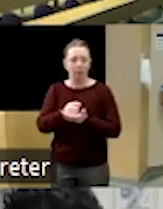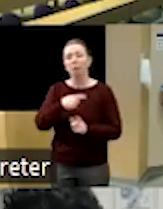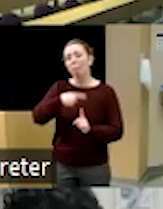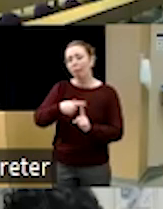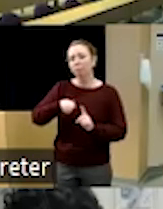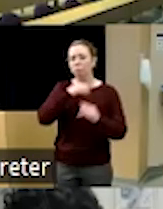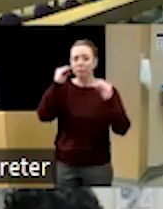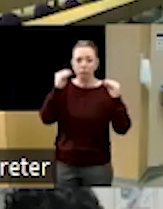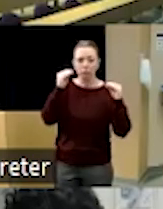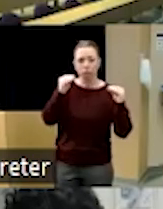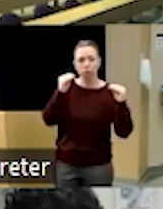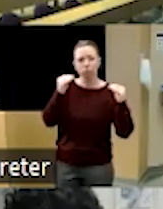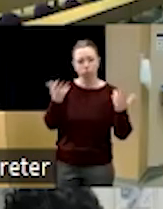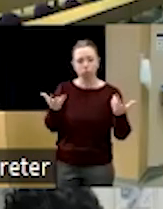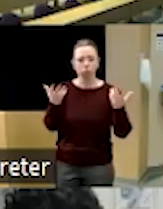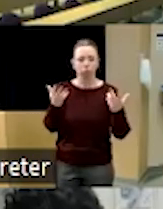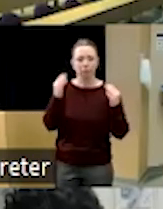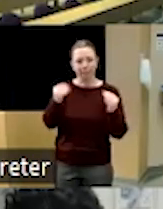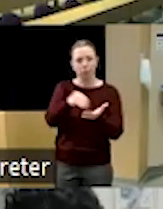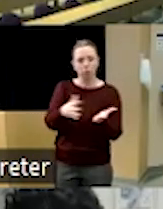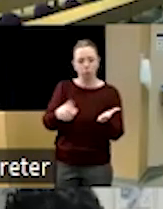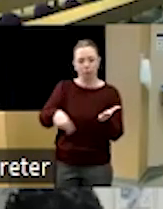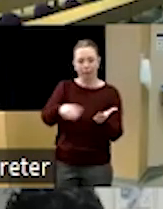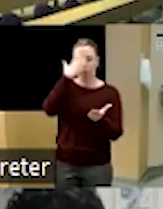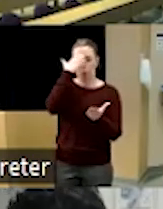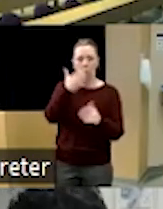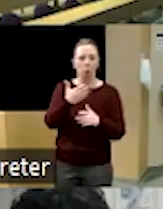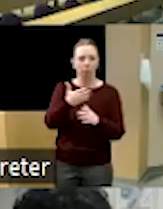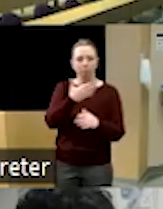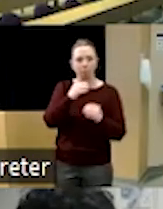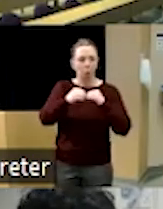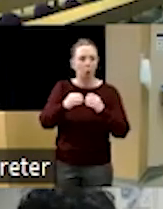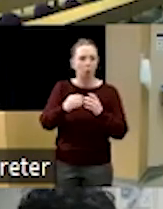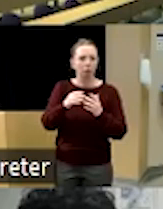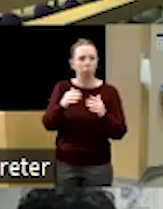so they know better in the next couple of years and we do several research projects